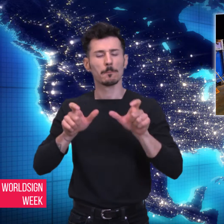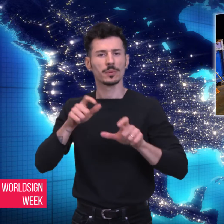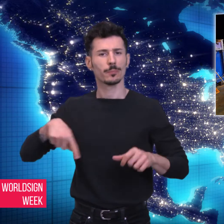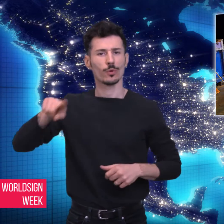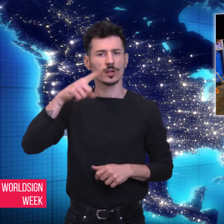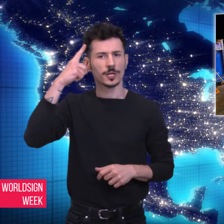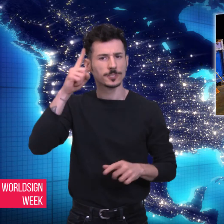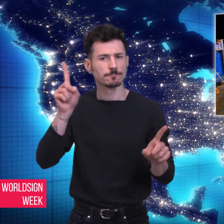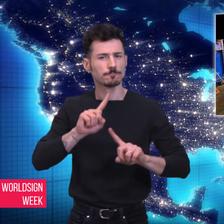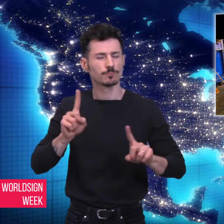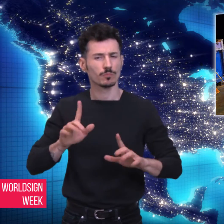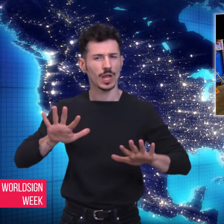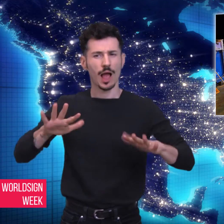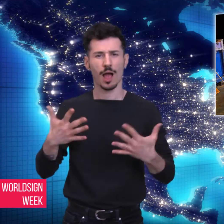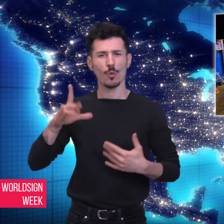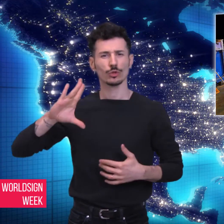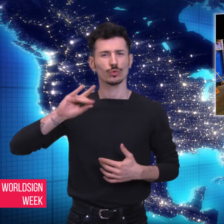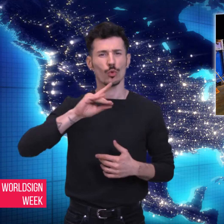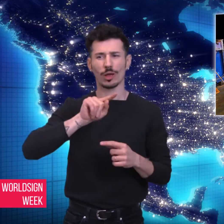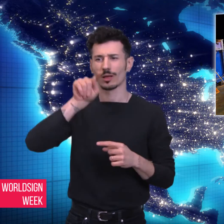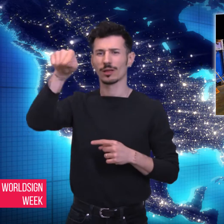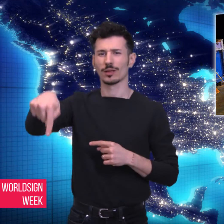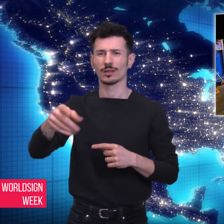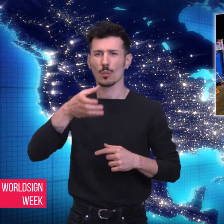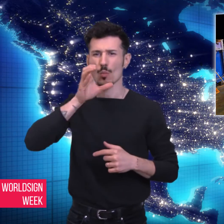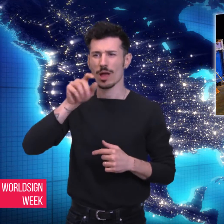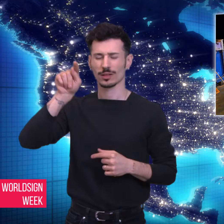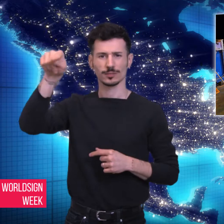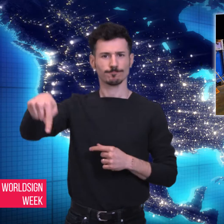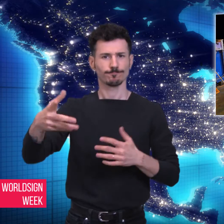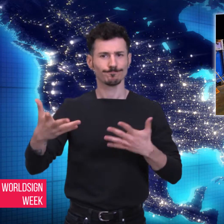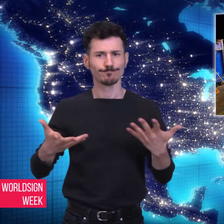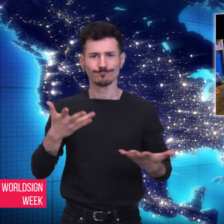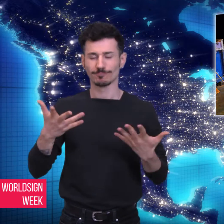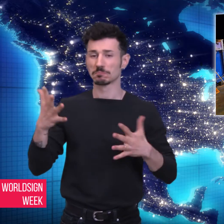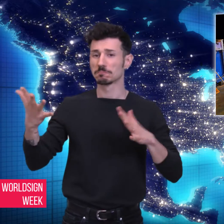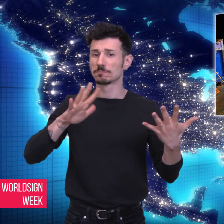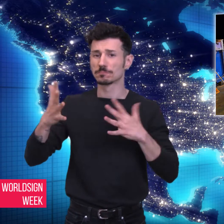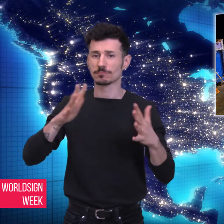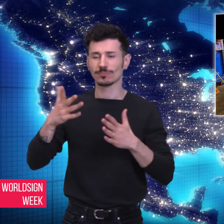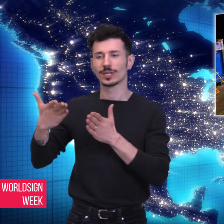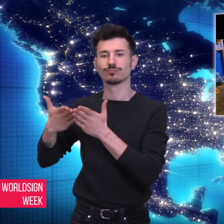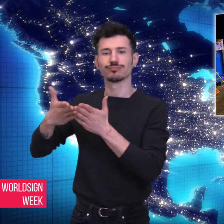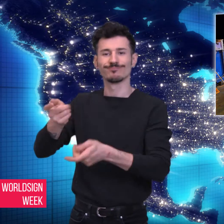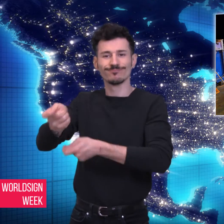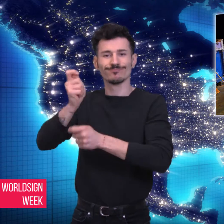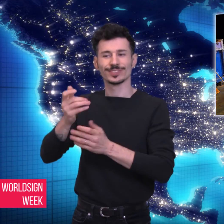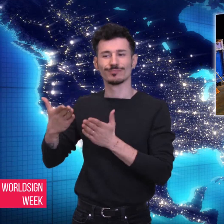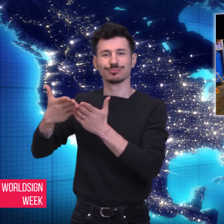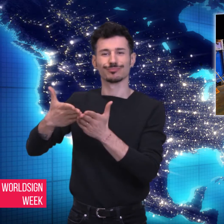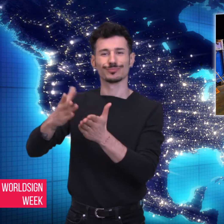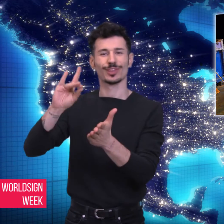Nobody is sure how a dog ended up so far away from